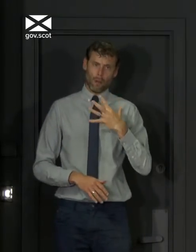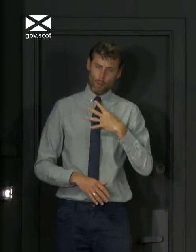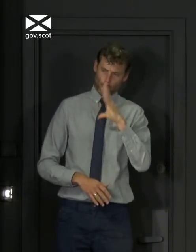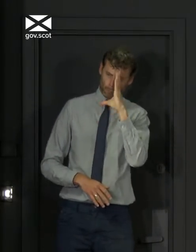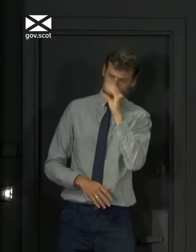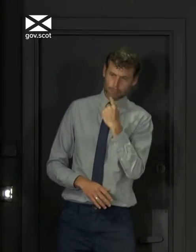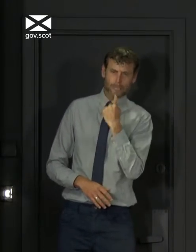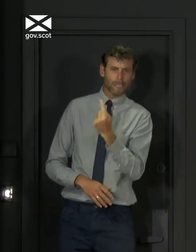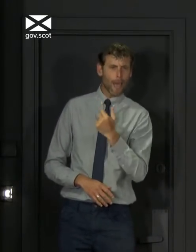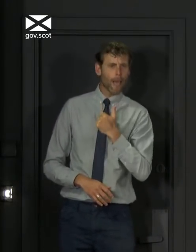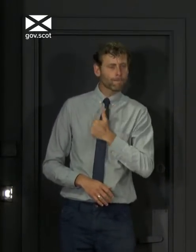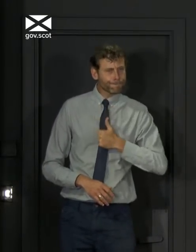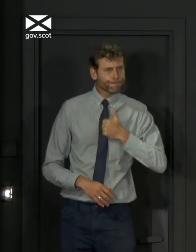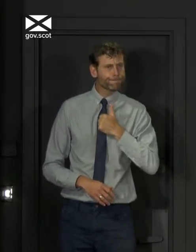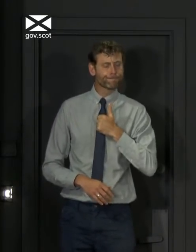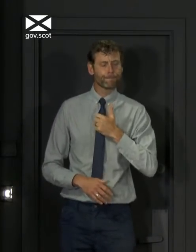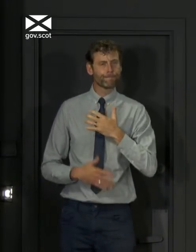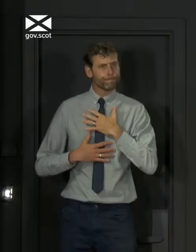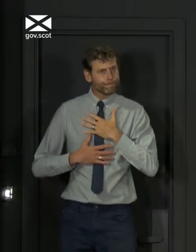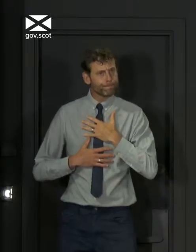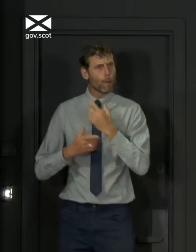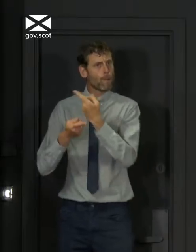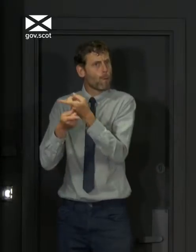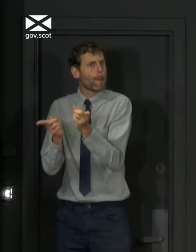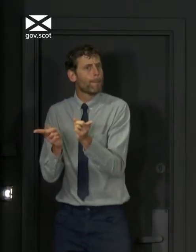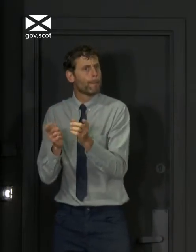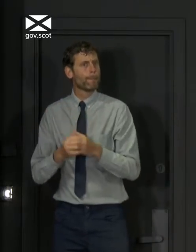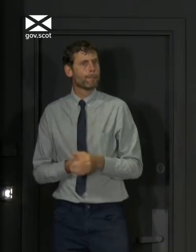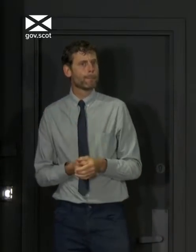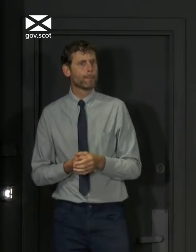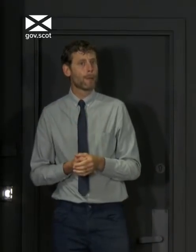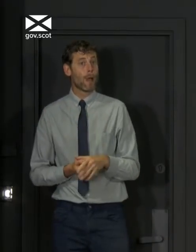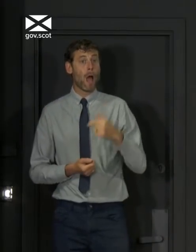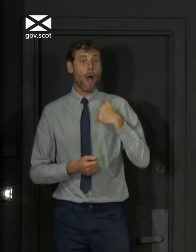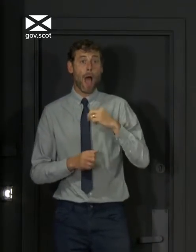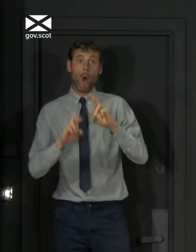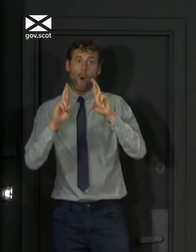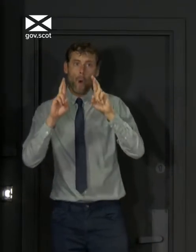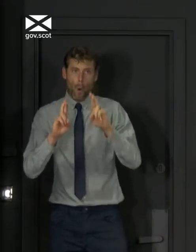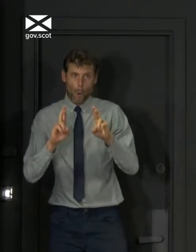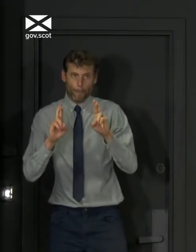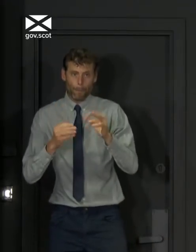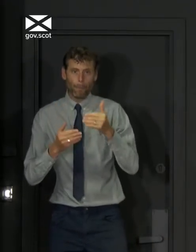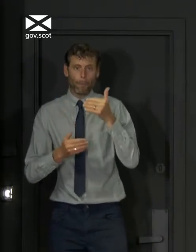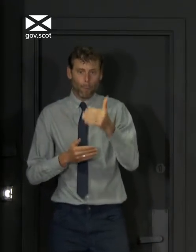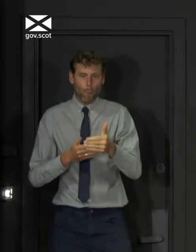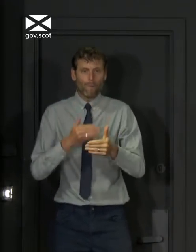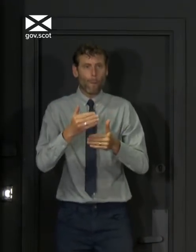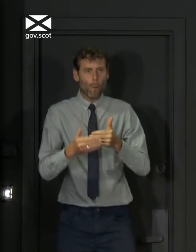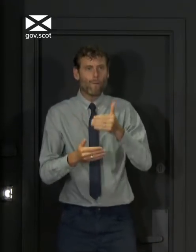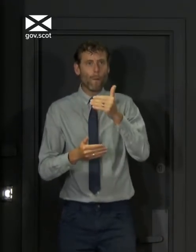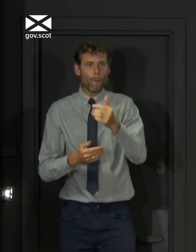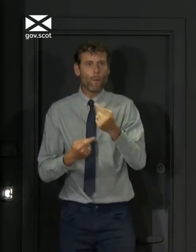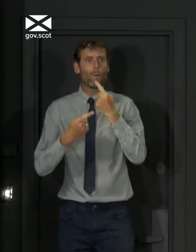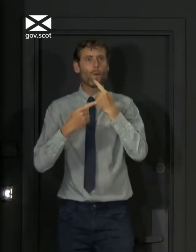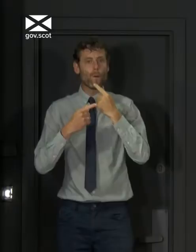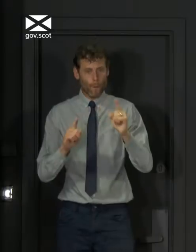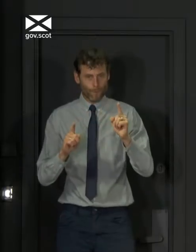As I hope we continue to report lower numbers of deaths, we should never ever become inured